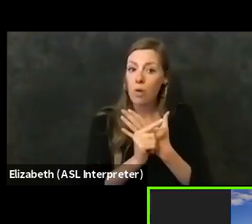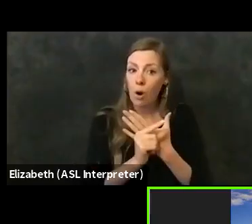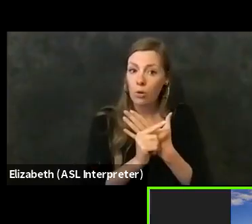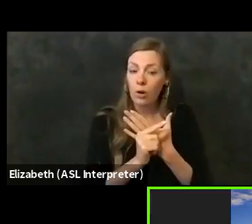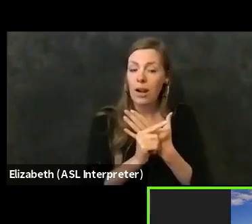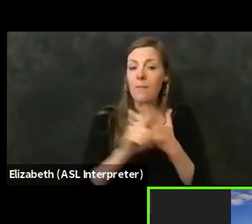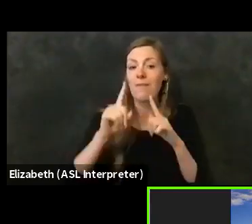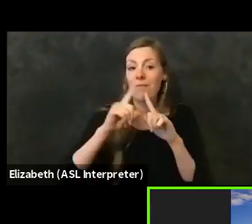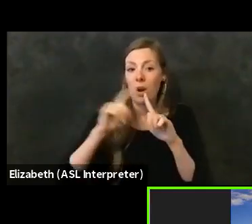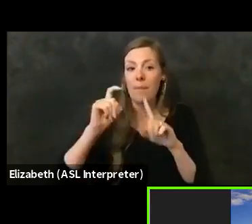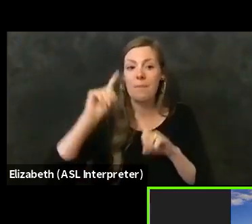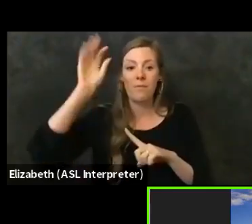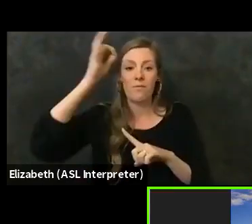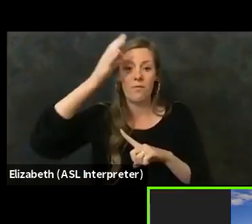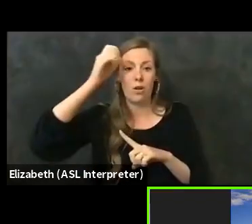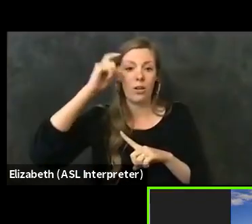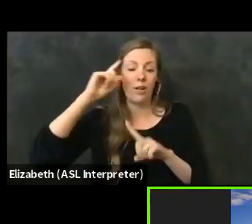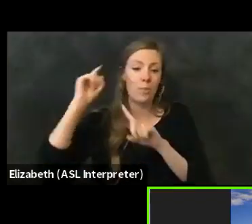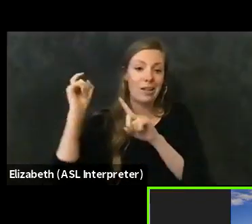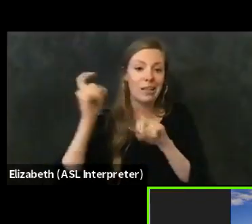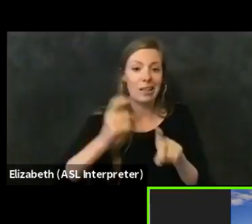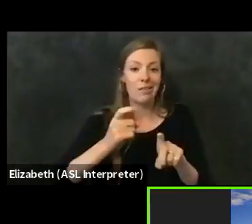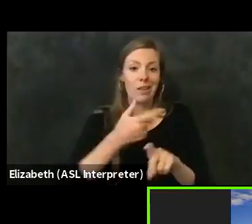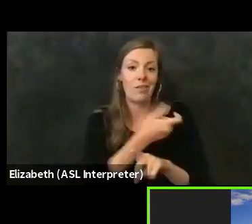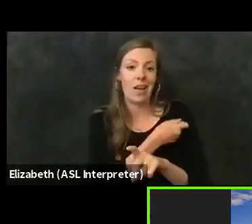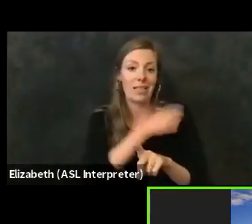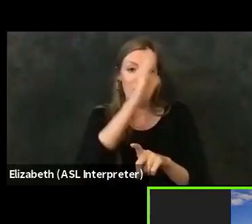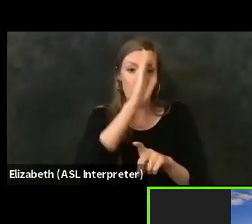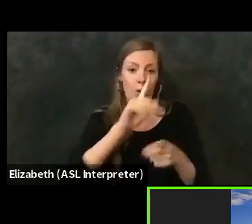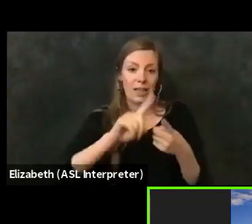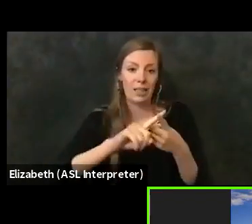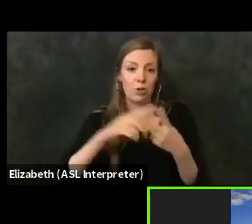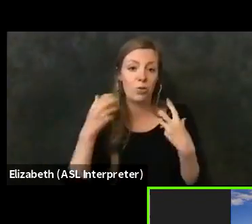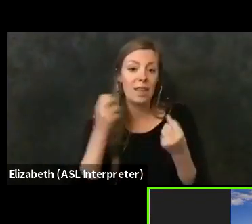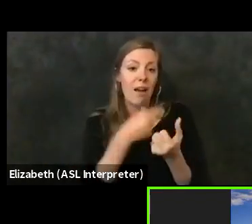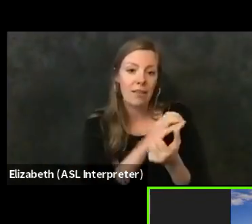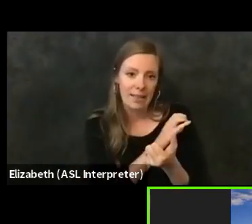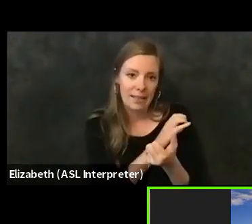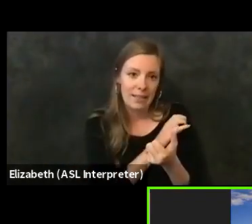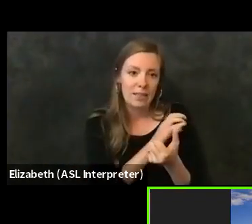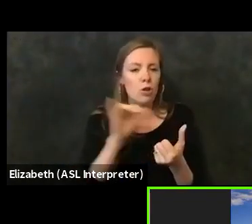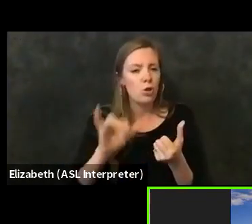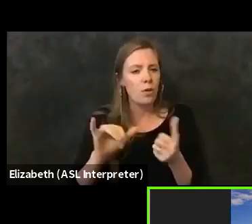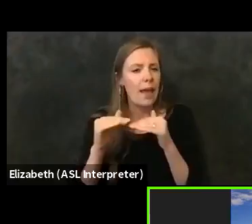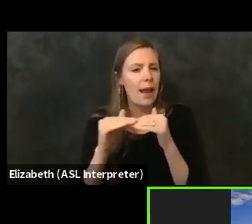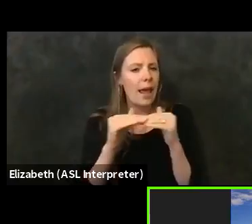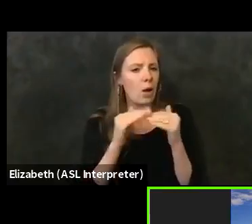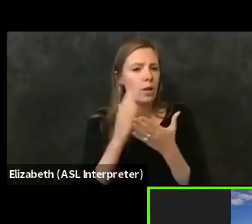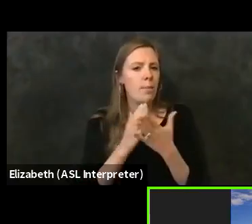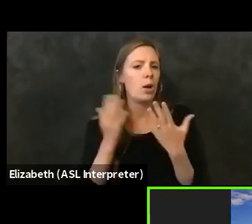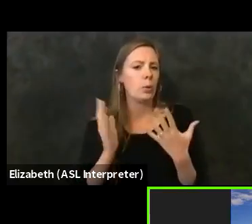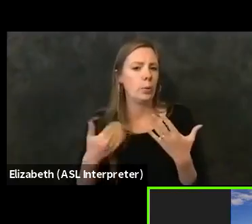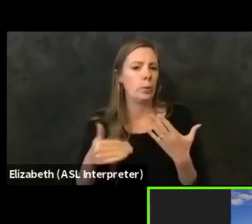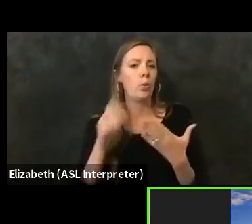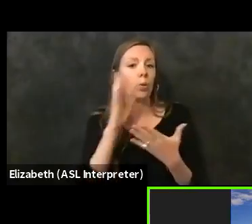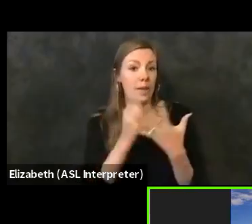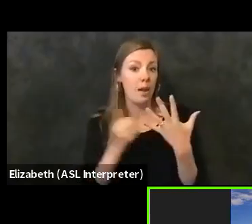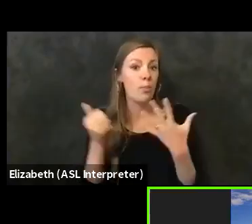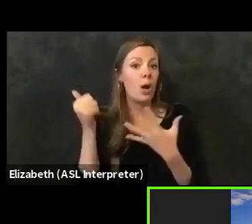federal government giving vaccines directly to these health clinics. So that equity portion is going to be a priority for us in the coming weeks.